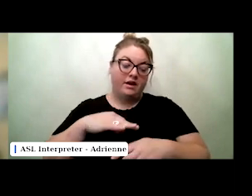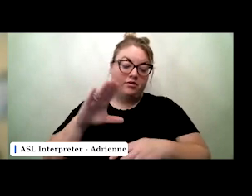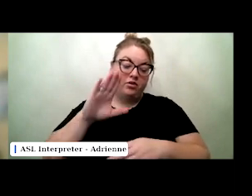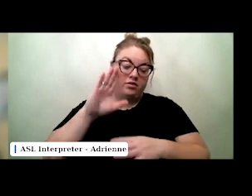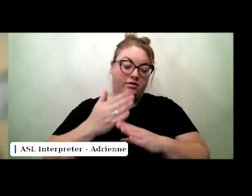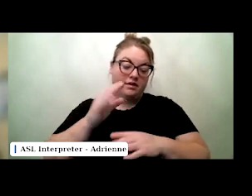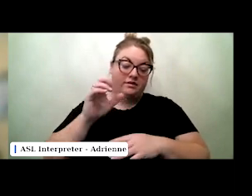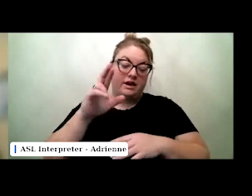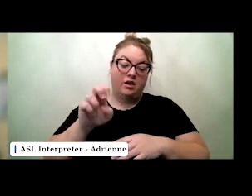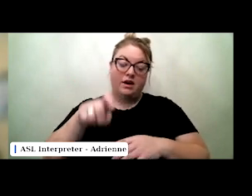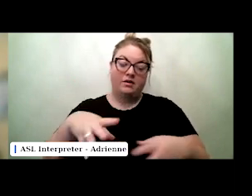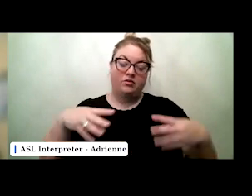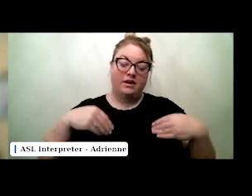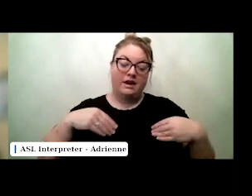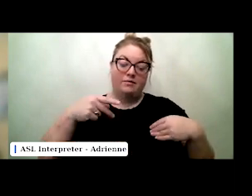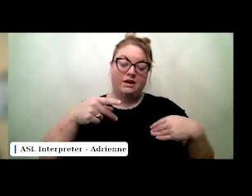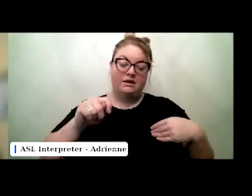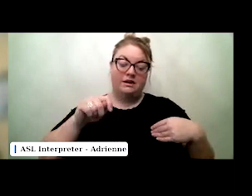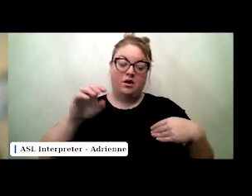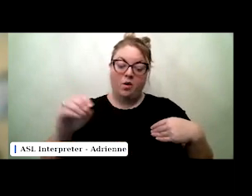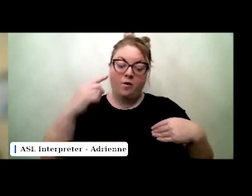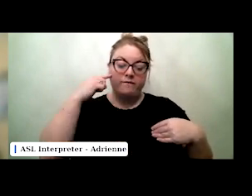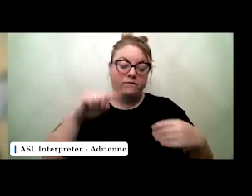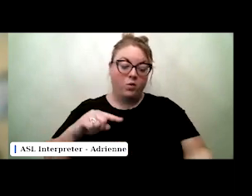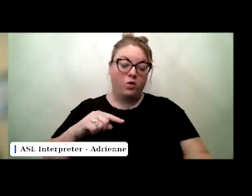For